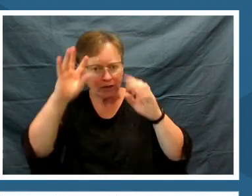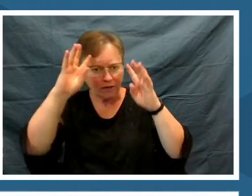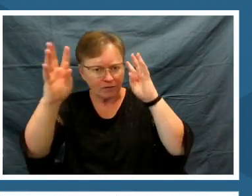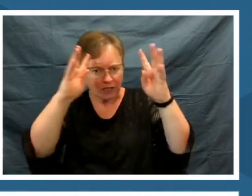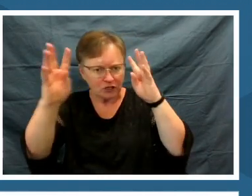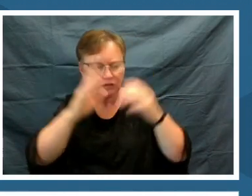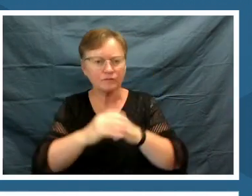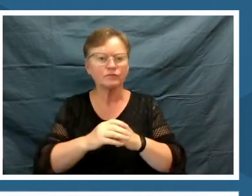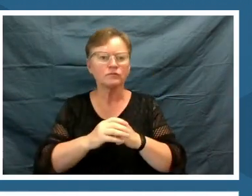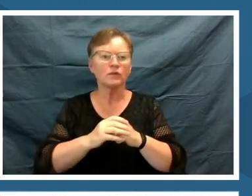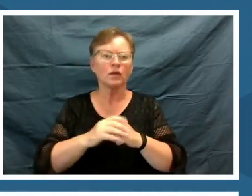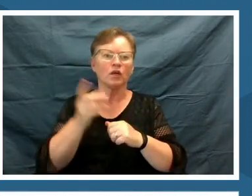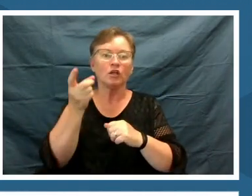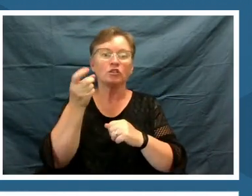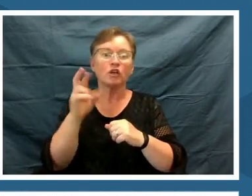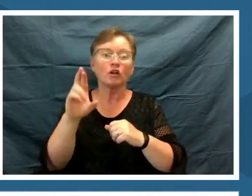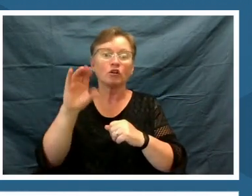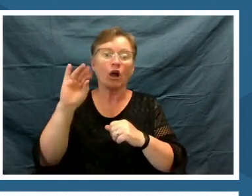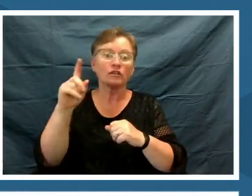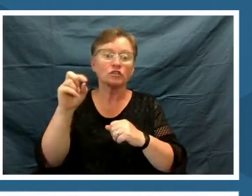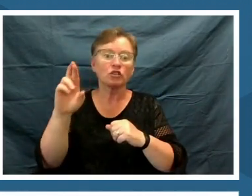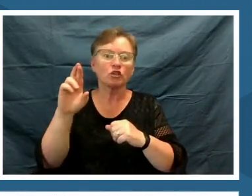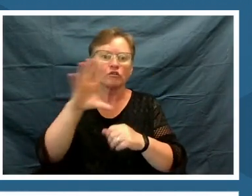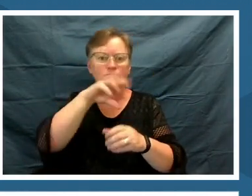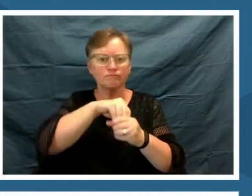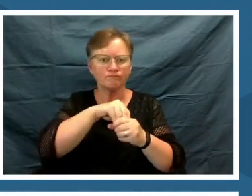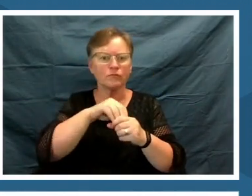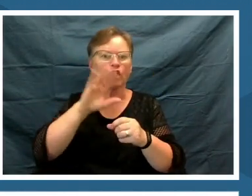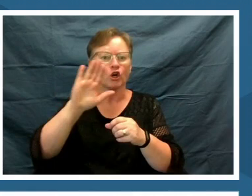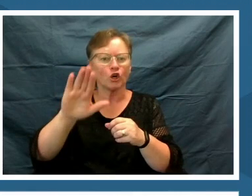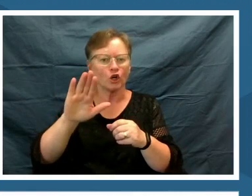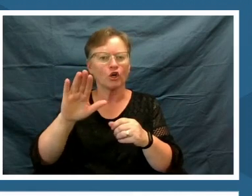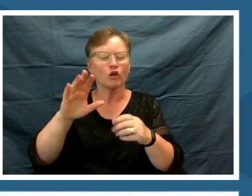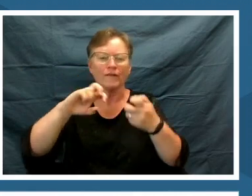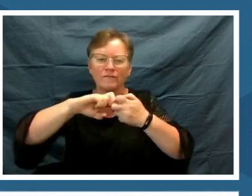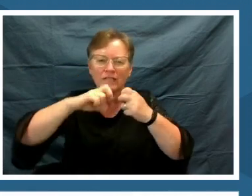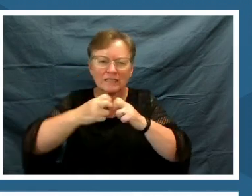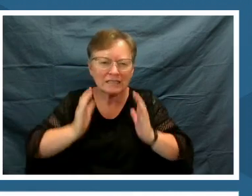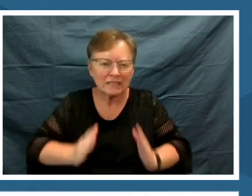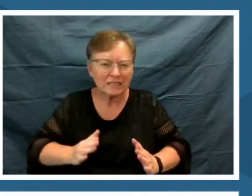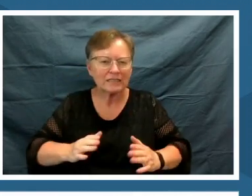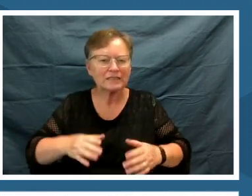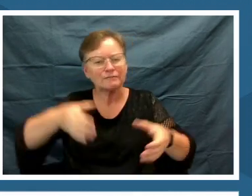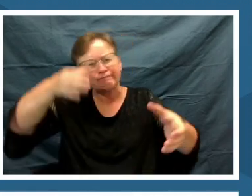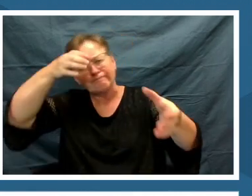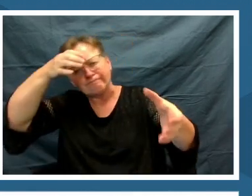astrophysicist an expert in supermassive